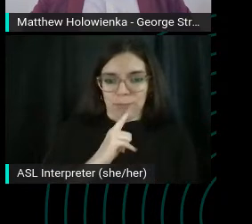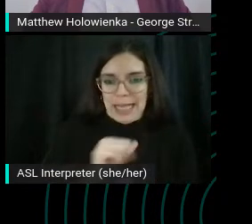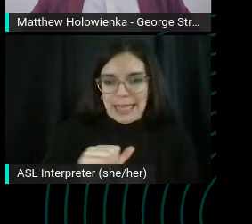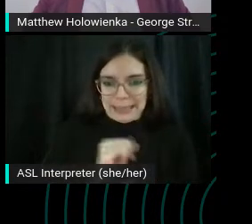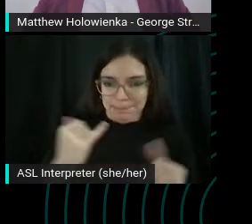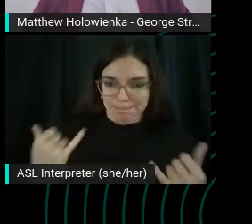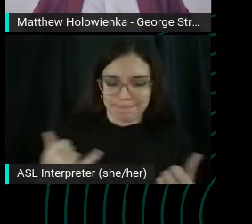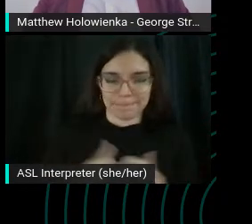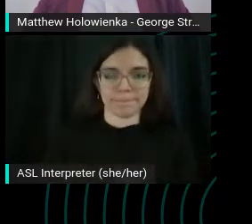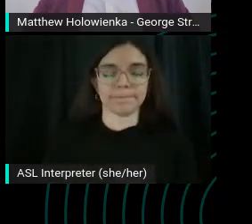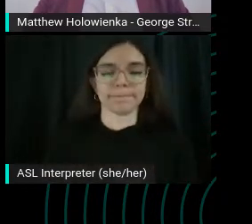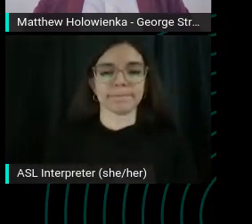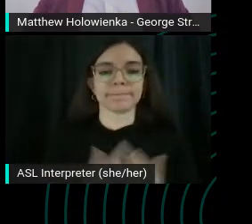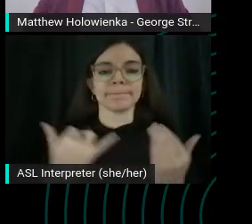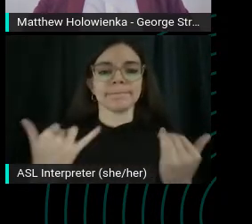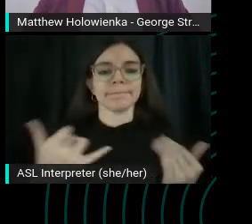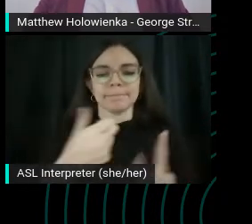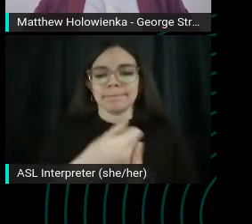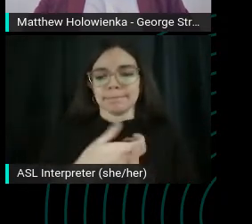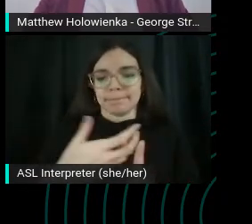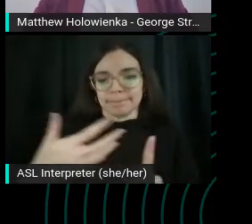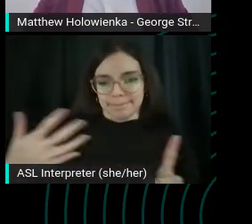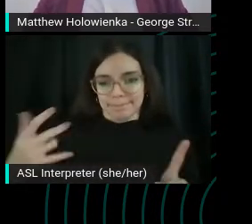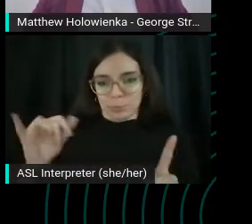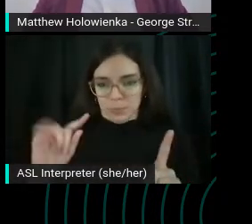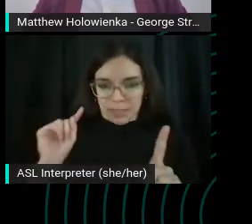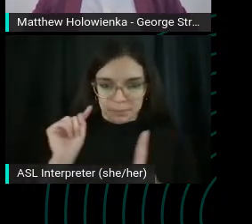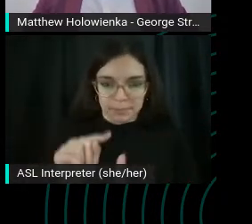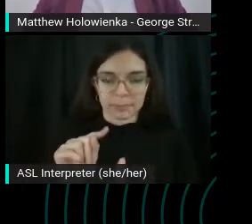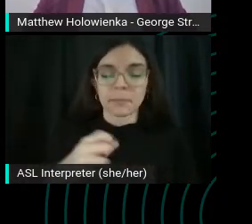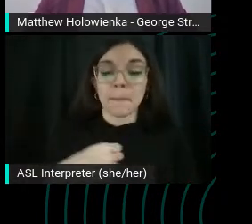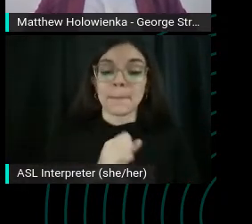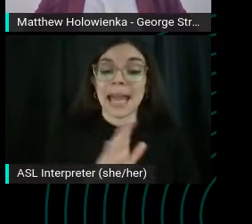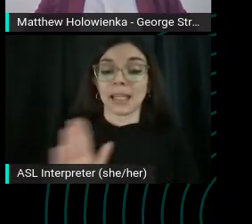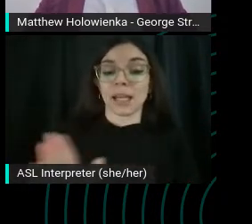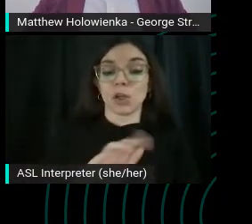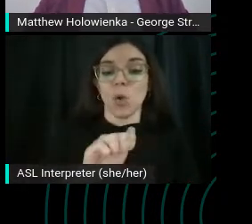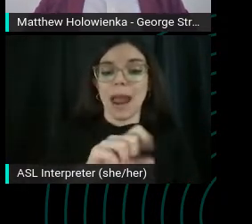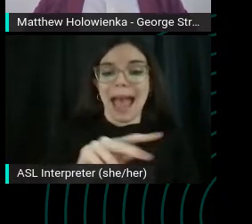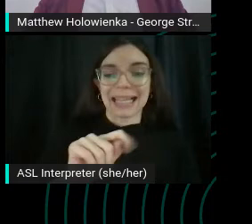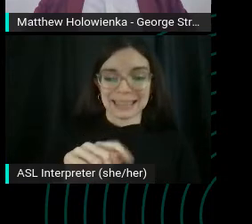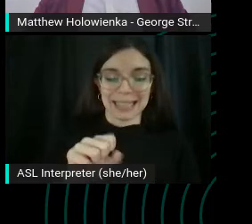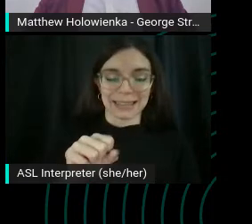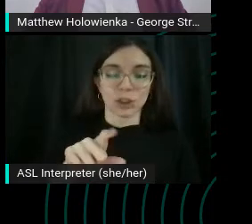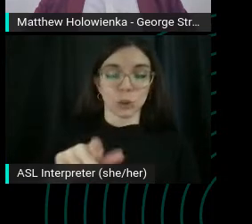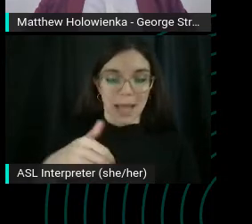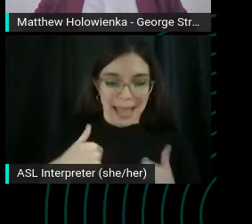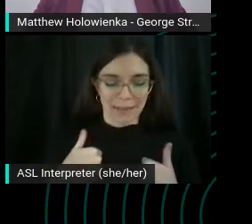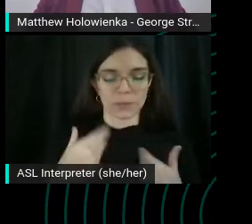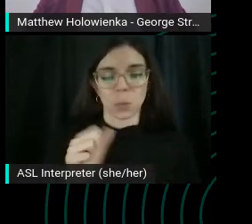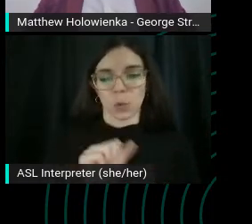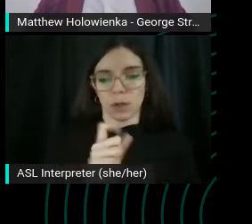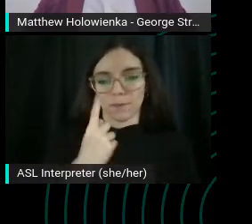That's what I'm going to talk to you about today is just that, making the assets you do have work for you. First, I'm going to talk about making still images move,